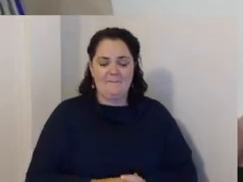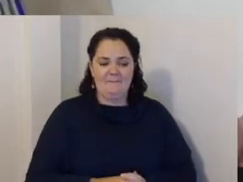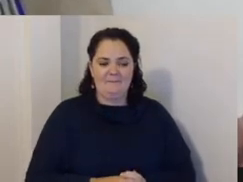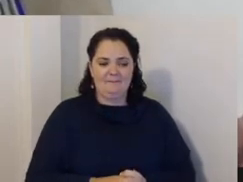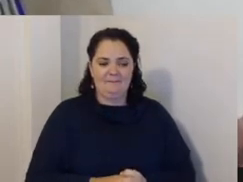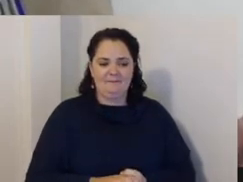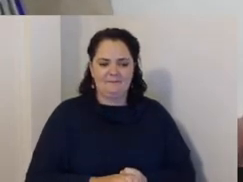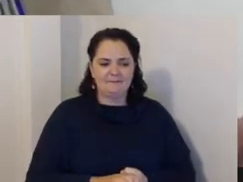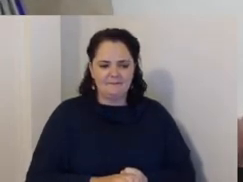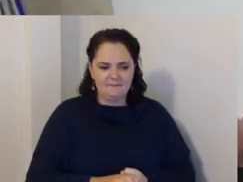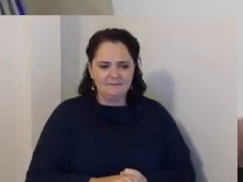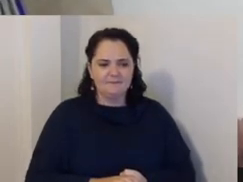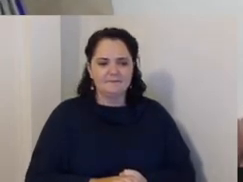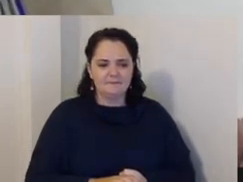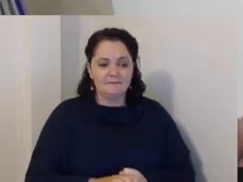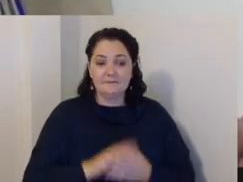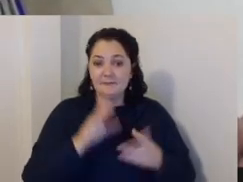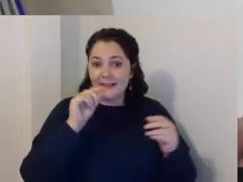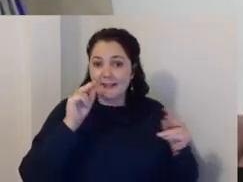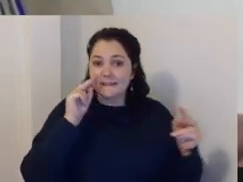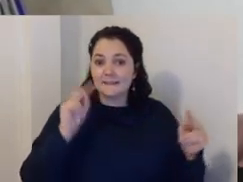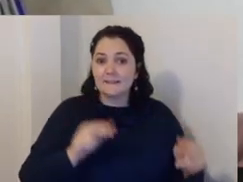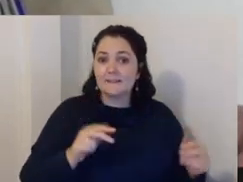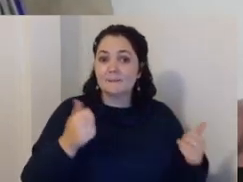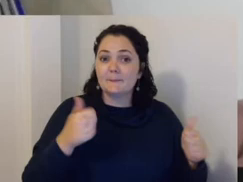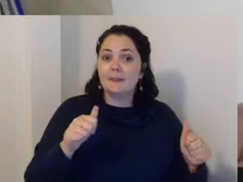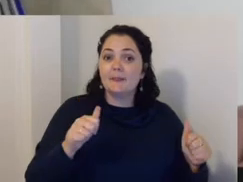to see and I'm going to see if I get a nod from my producer here when you you should be able to